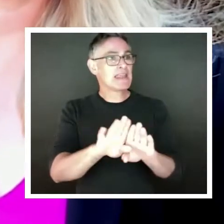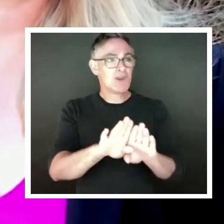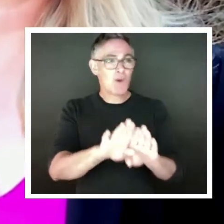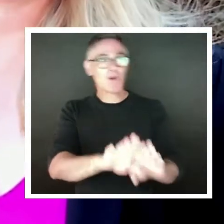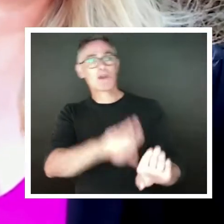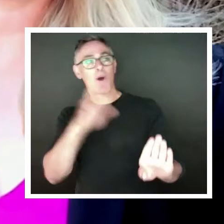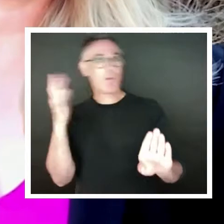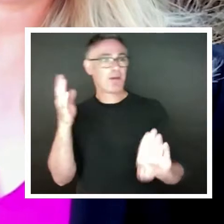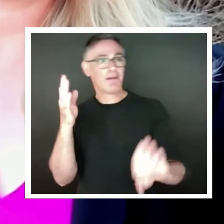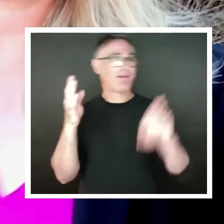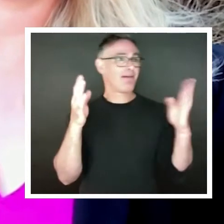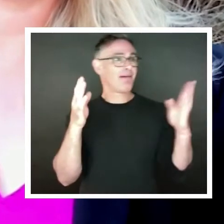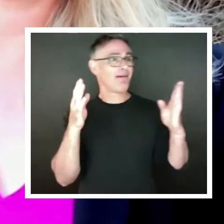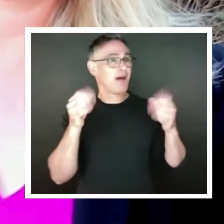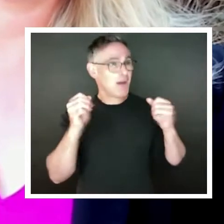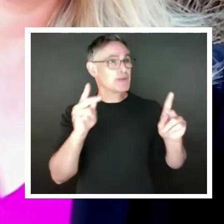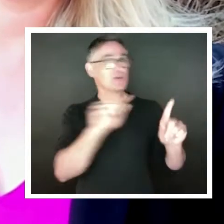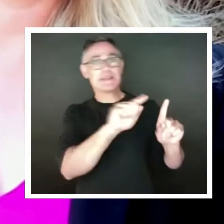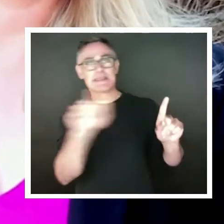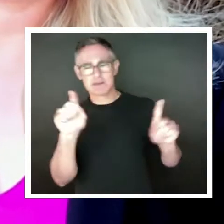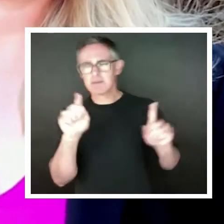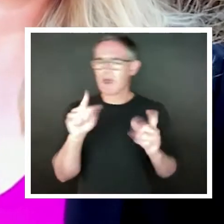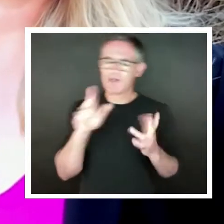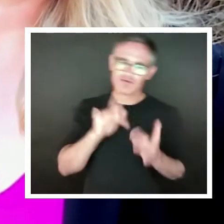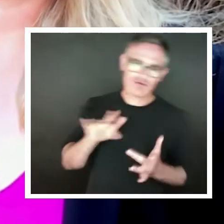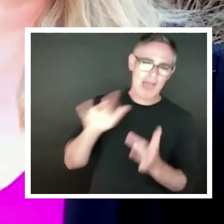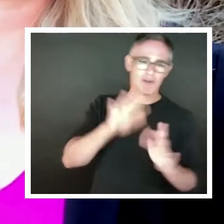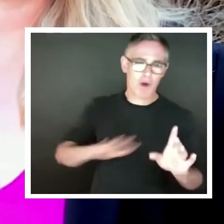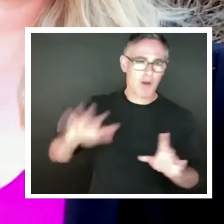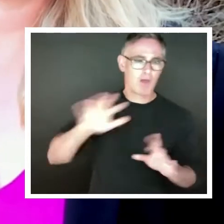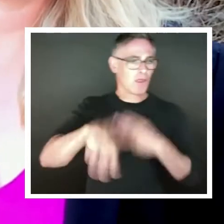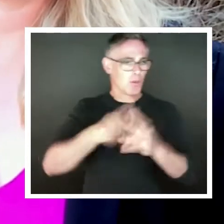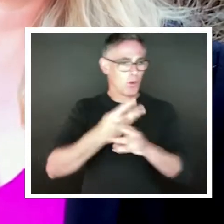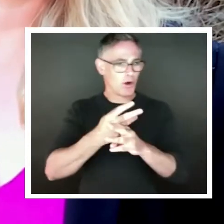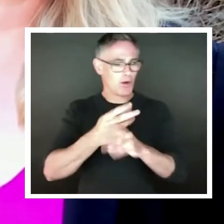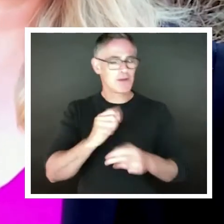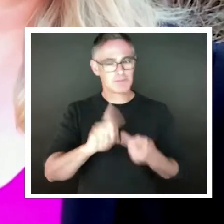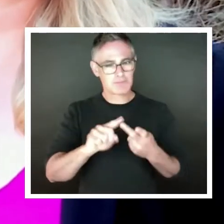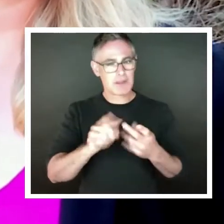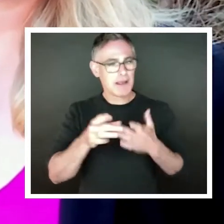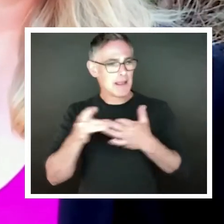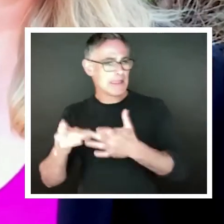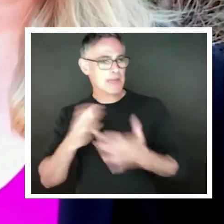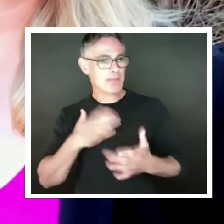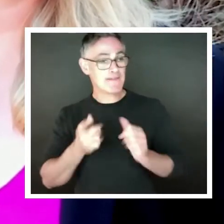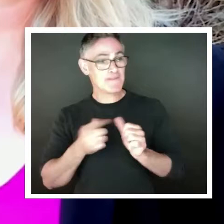from traveling around the world to leading my first program and creating a network of colleagues